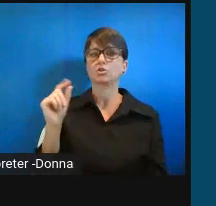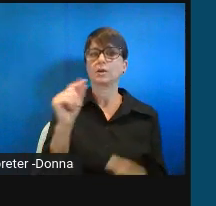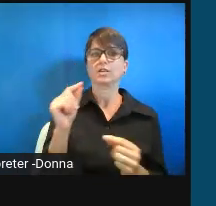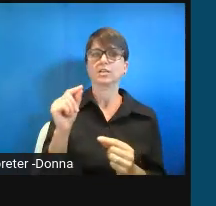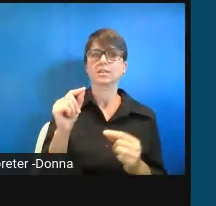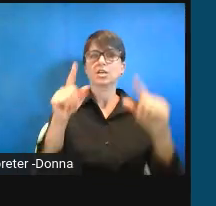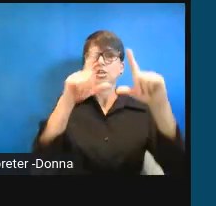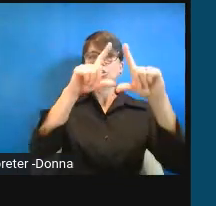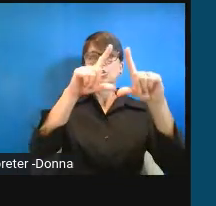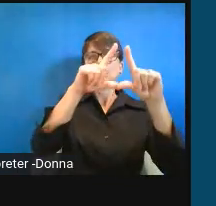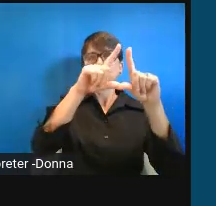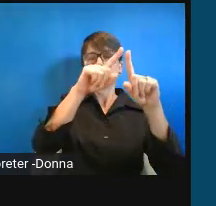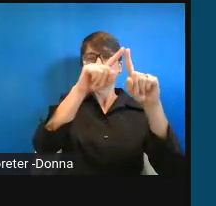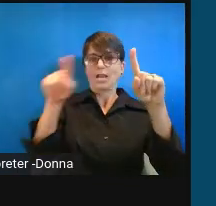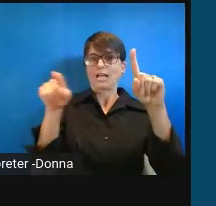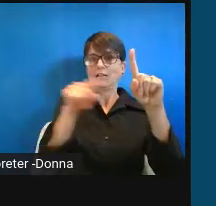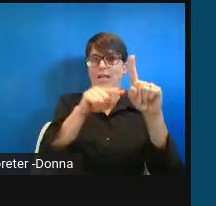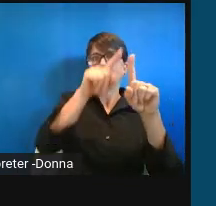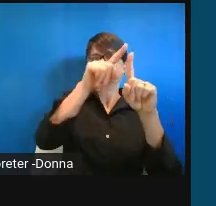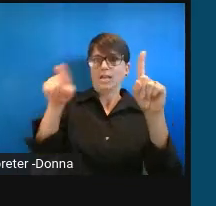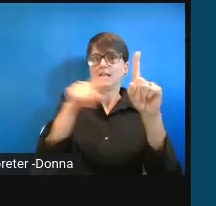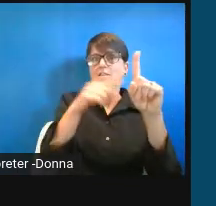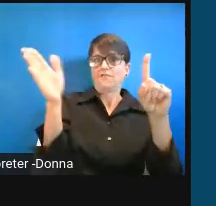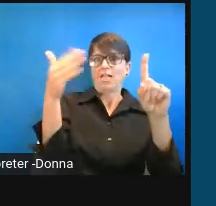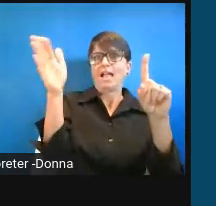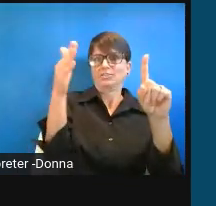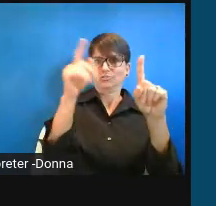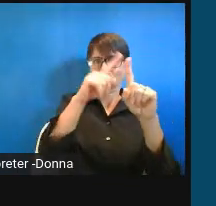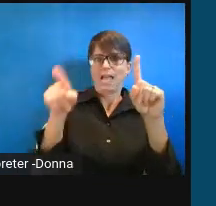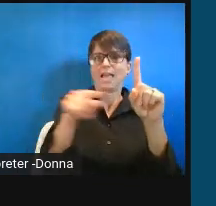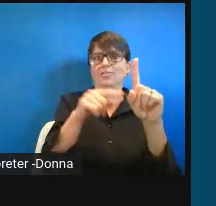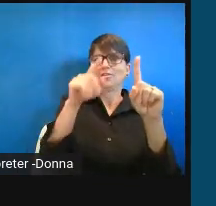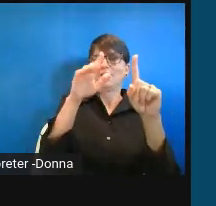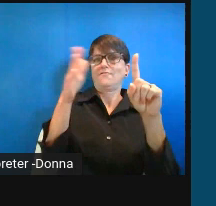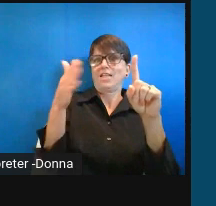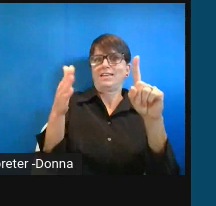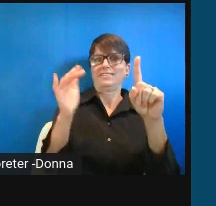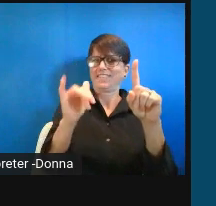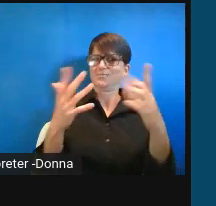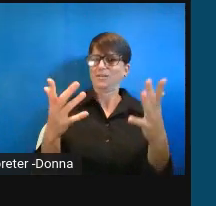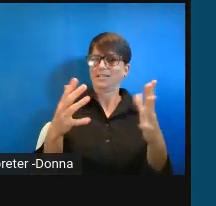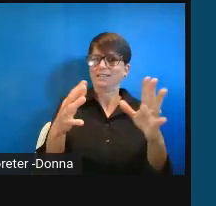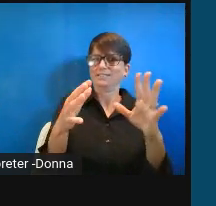you get my point. If you’re going to use emojis, make sure you use them at the end